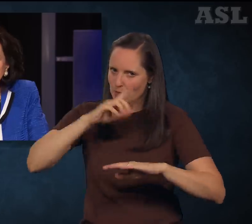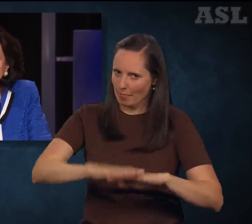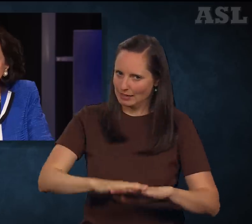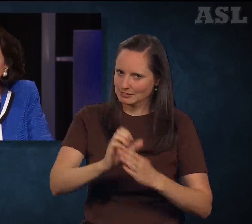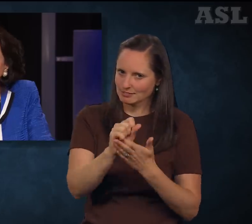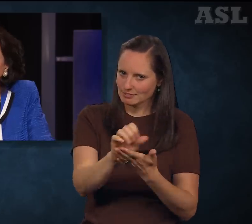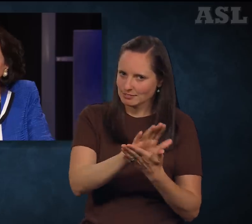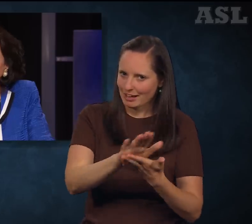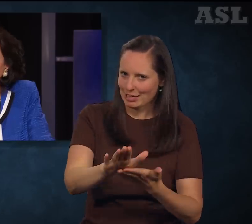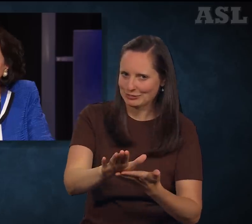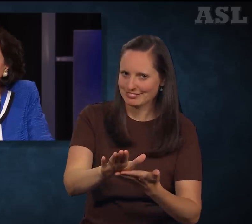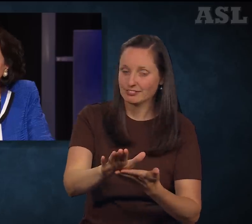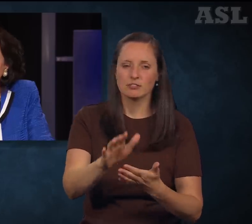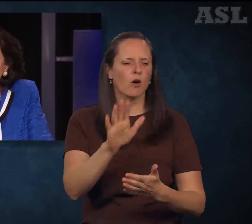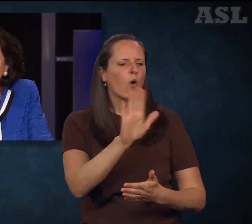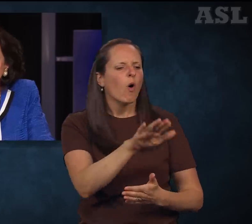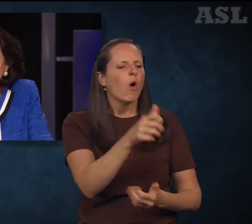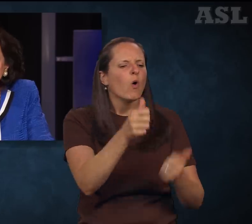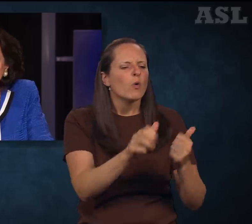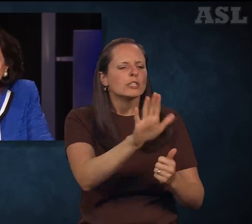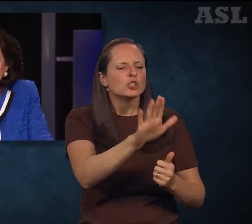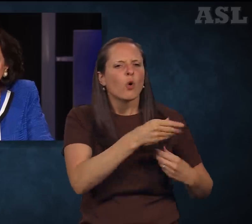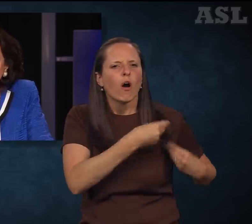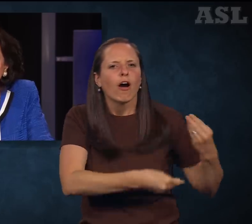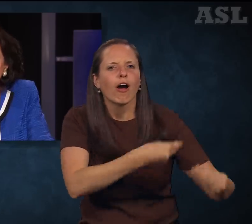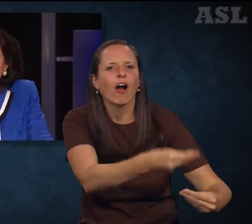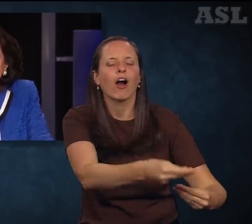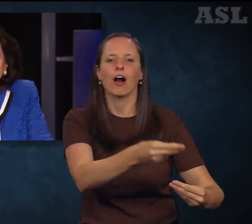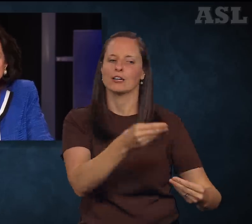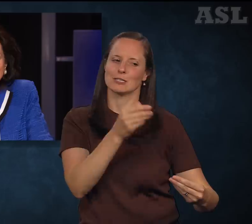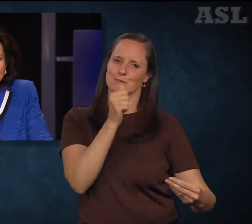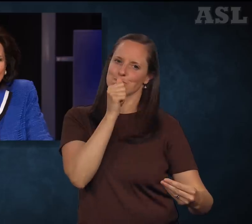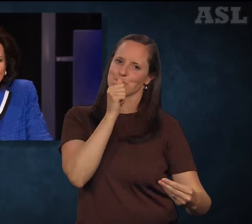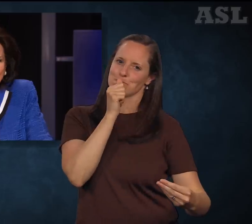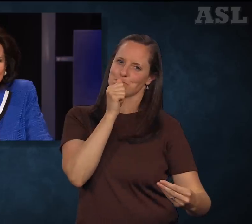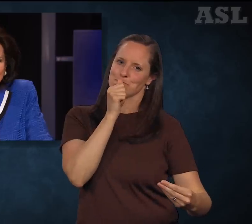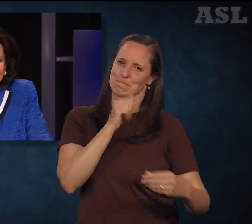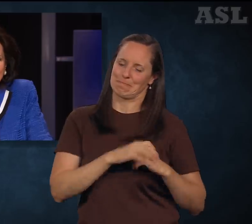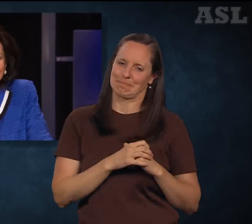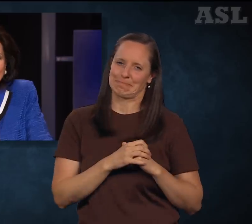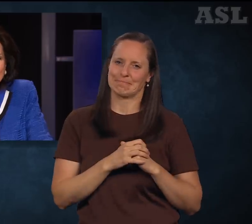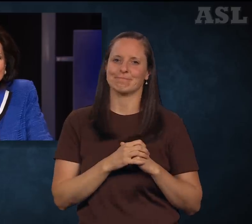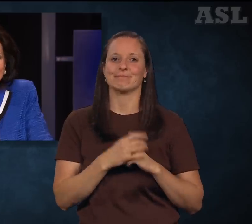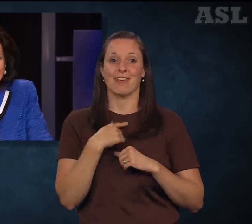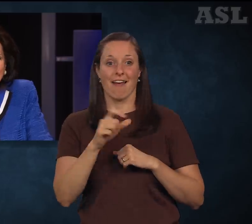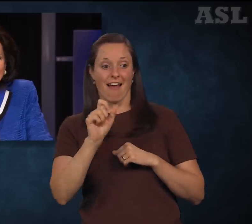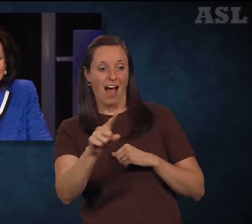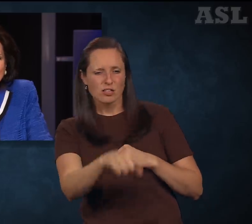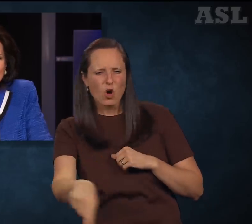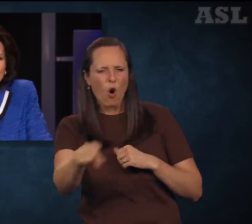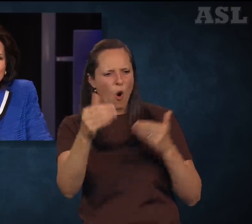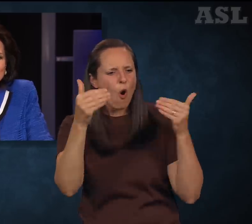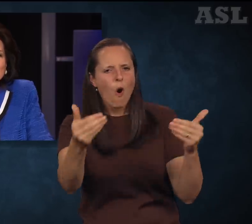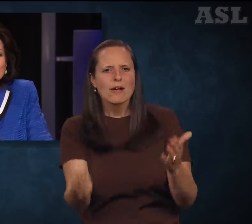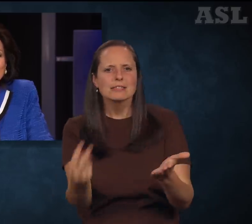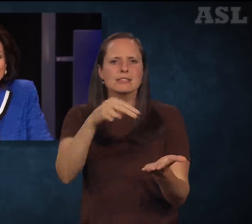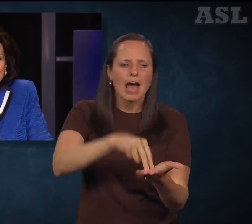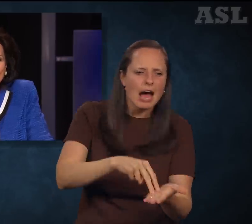ASKED THOSE SISTERS TO IDENTIFY THEMSELVES BY